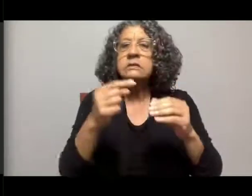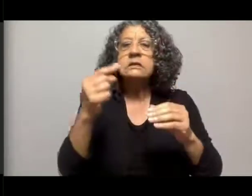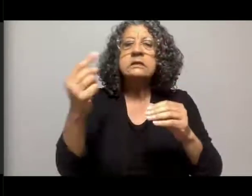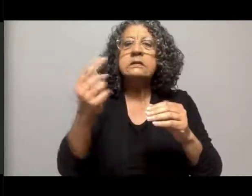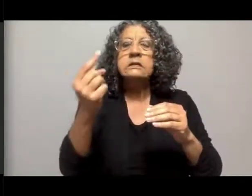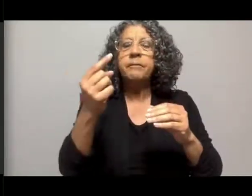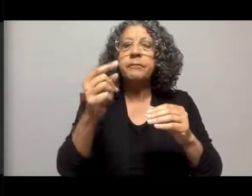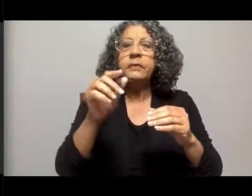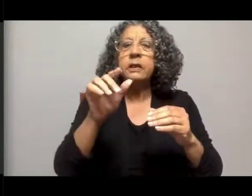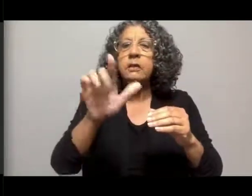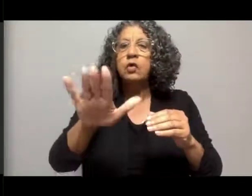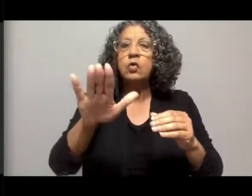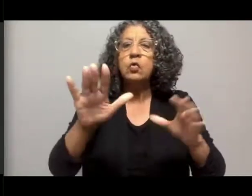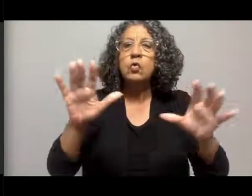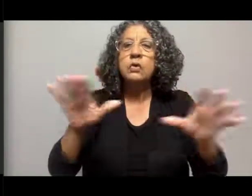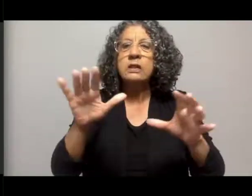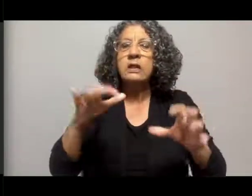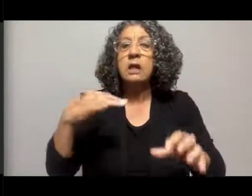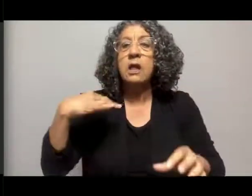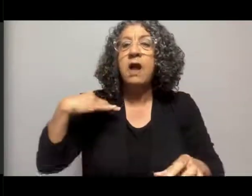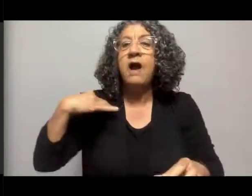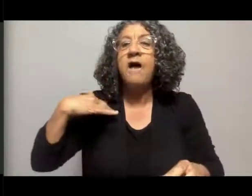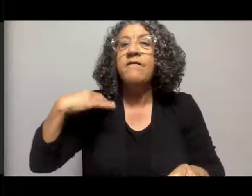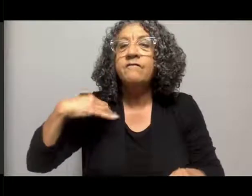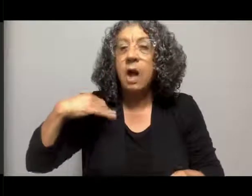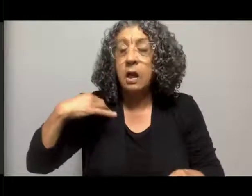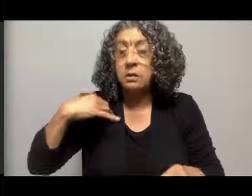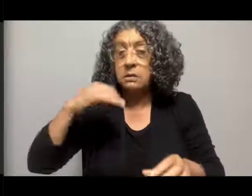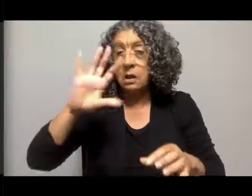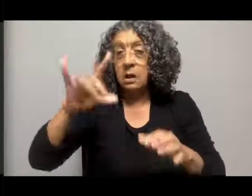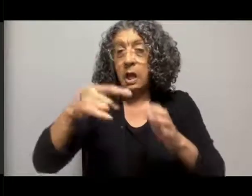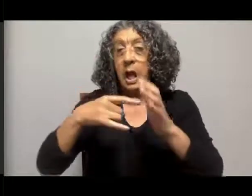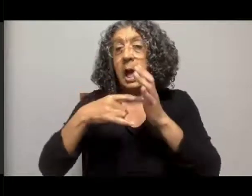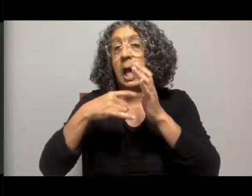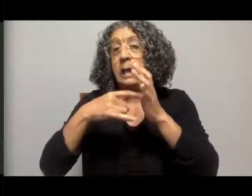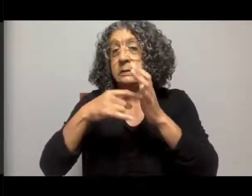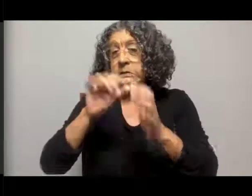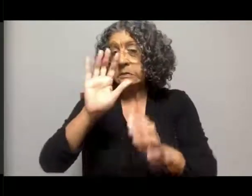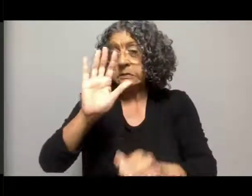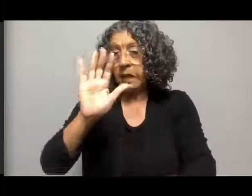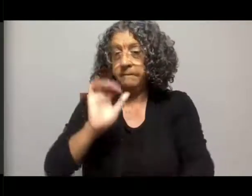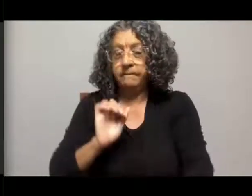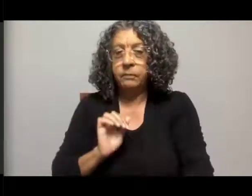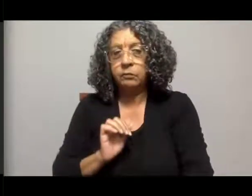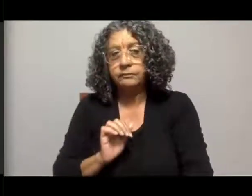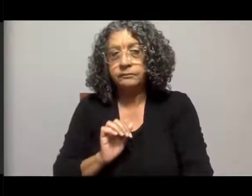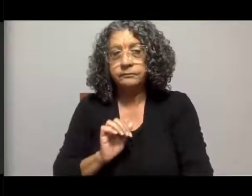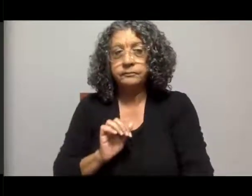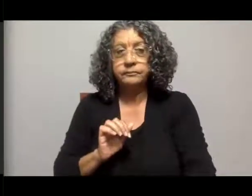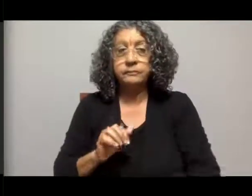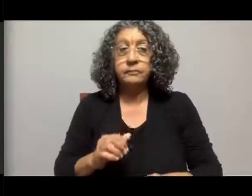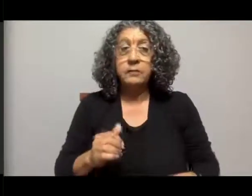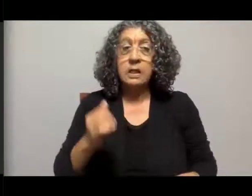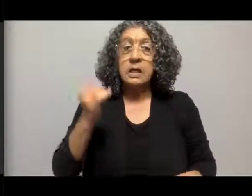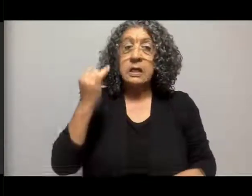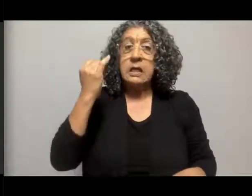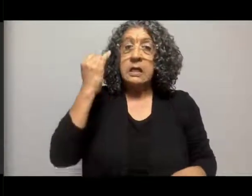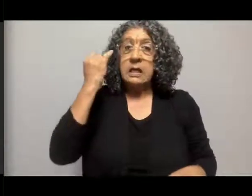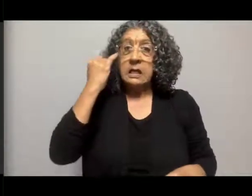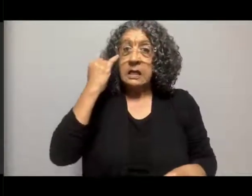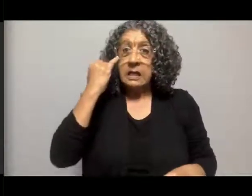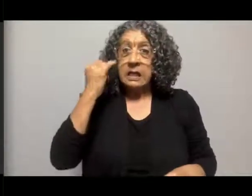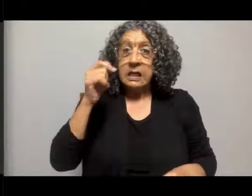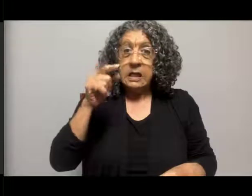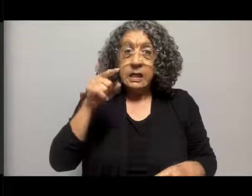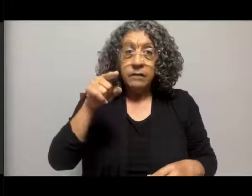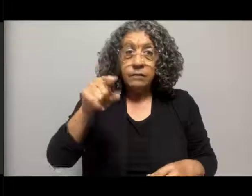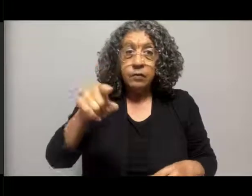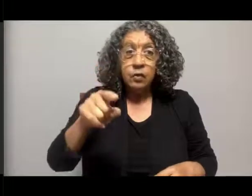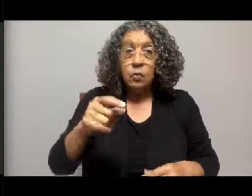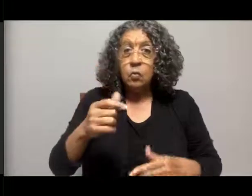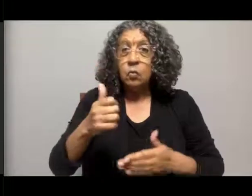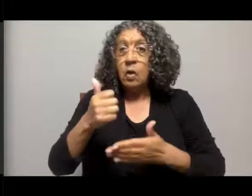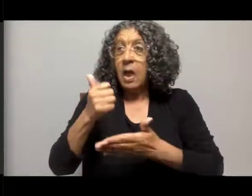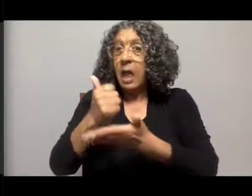you could add something that you are doing like volunteering. Here's an example